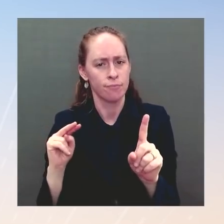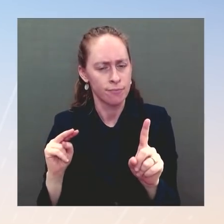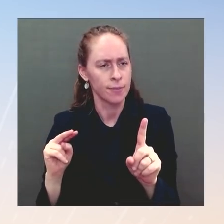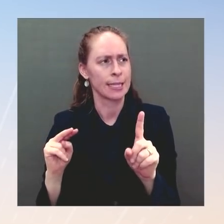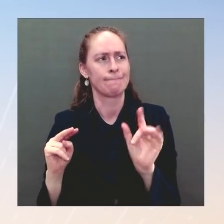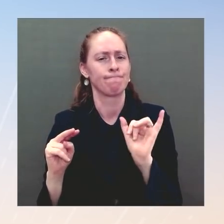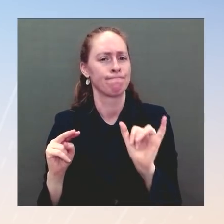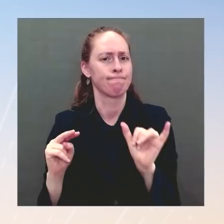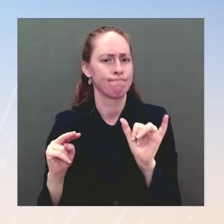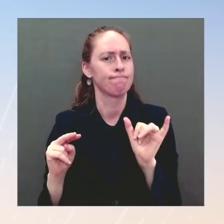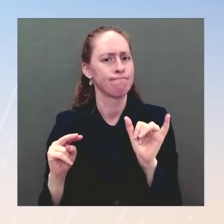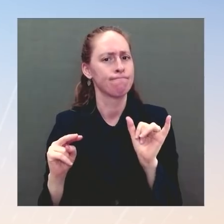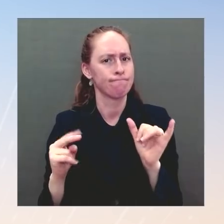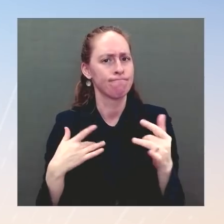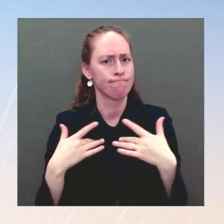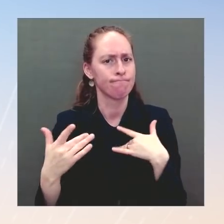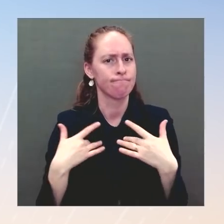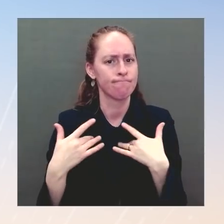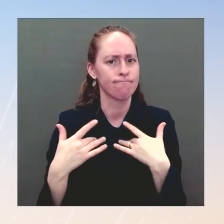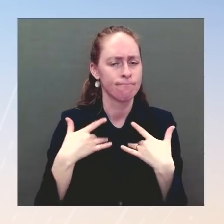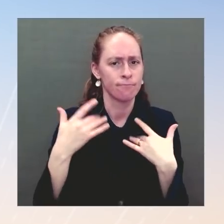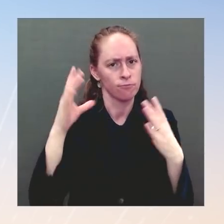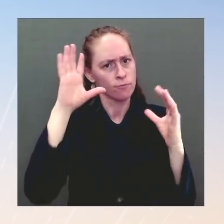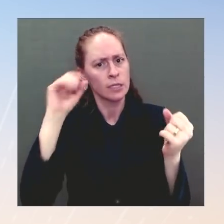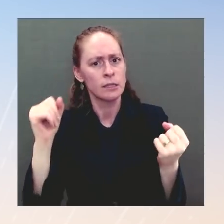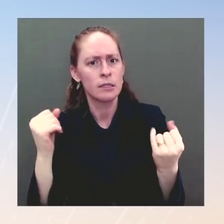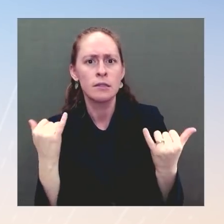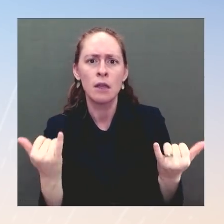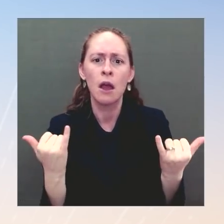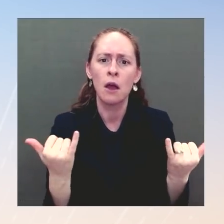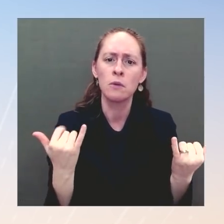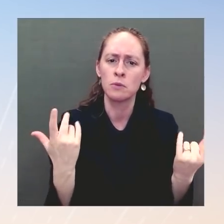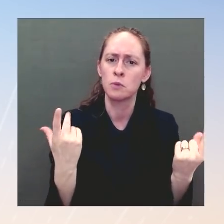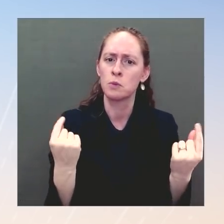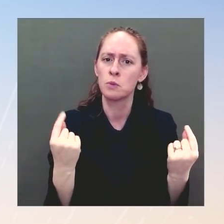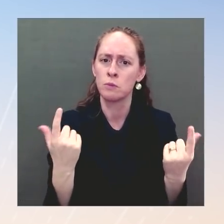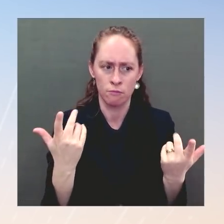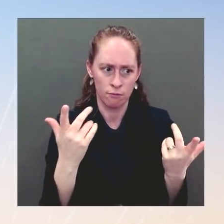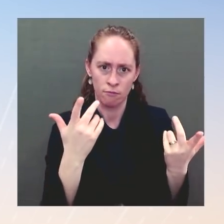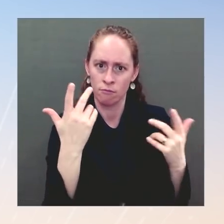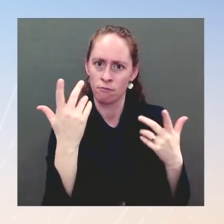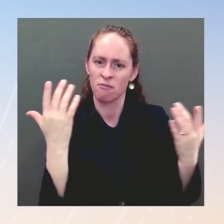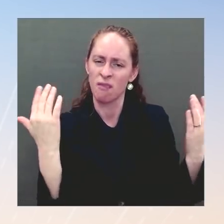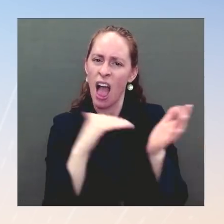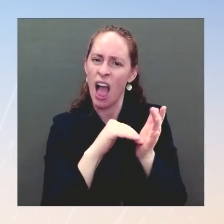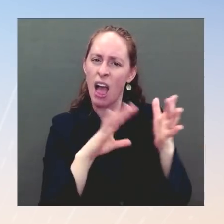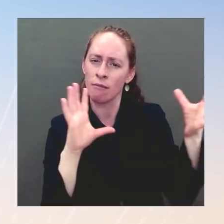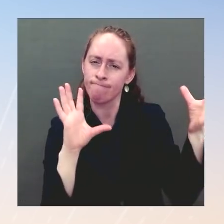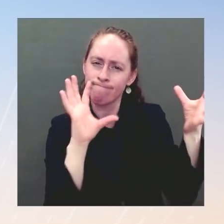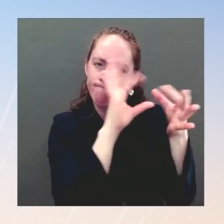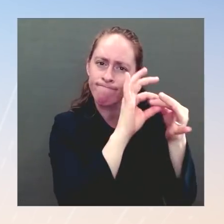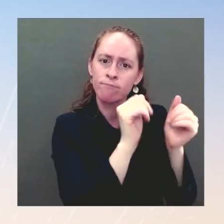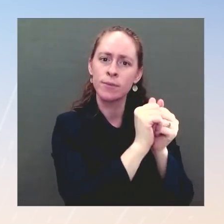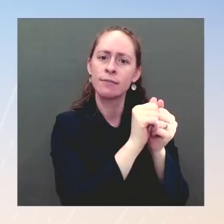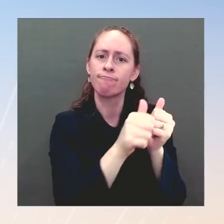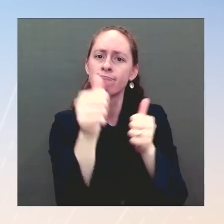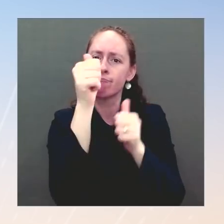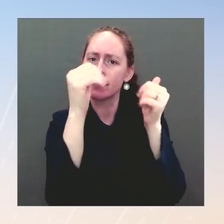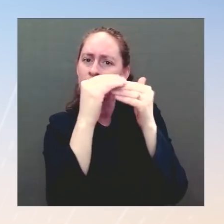He's standing up for our national security interests and bedrock democratic values against the aggression of a dictator threatening to further invade a sovereign country.